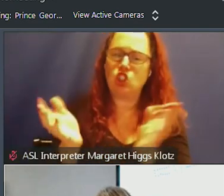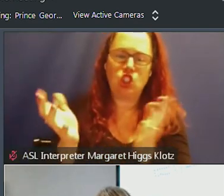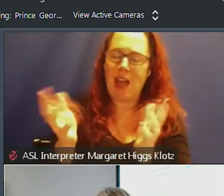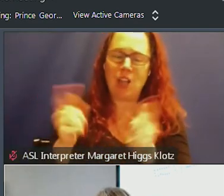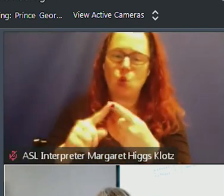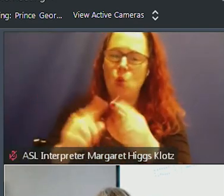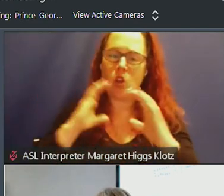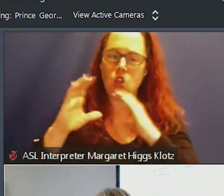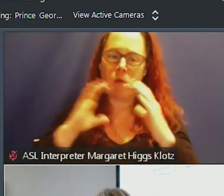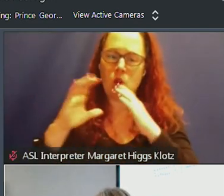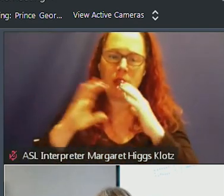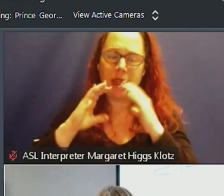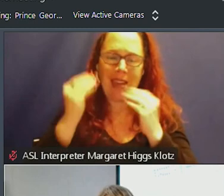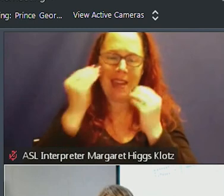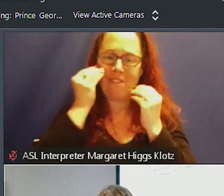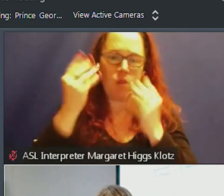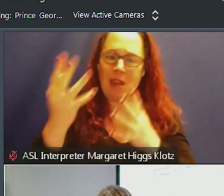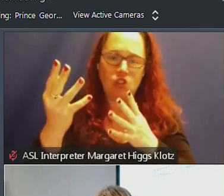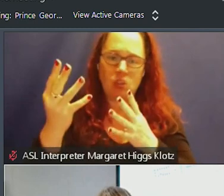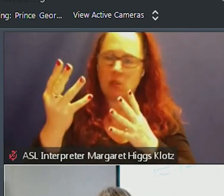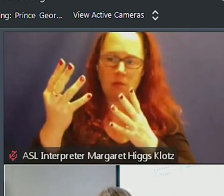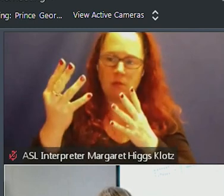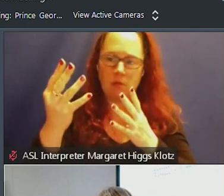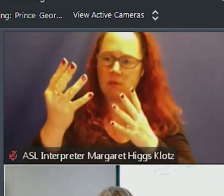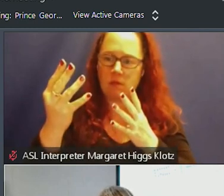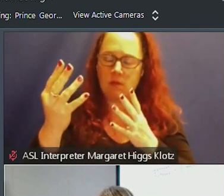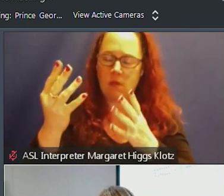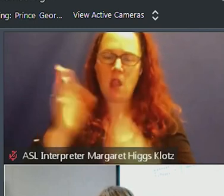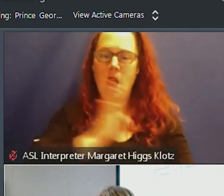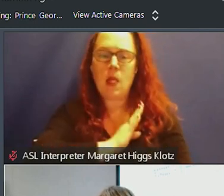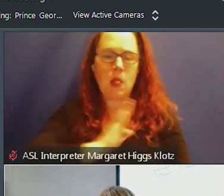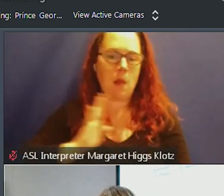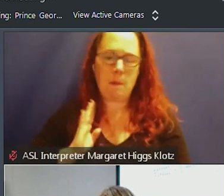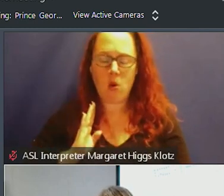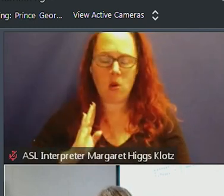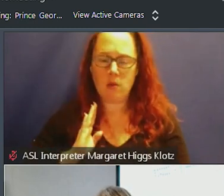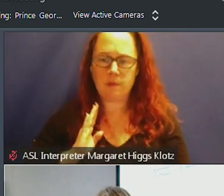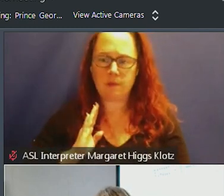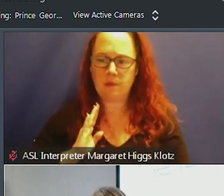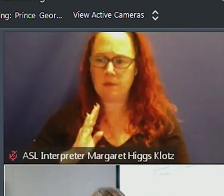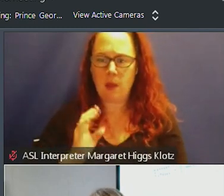substantive information. The board makes a determination based on one,